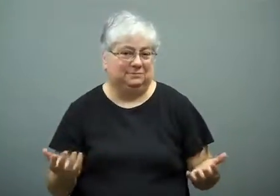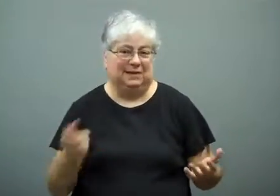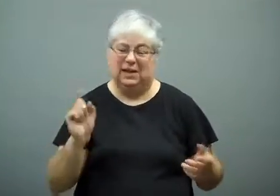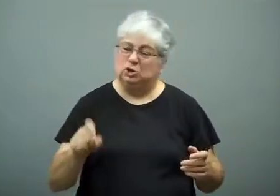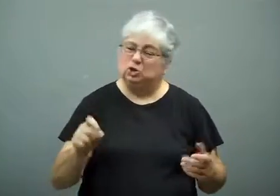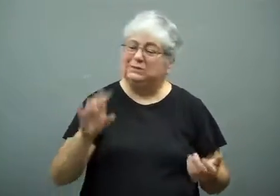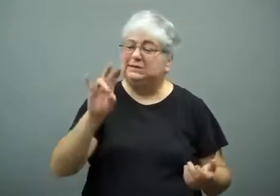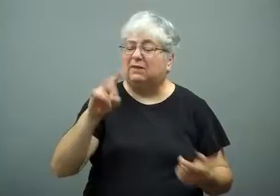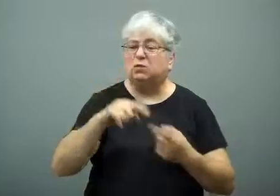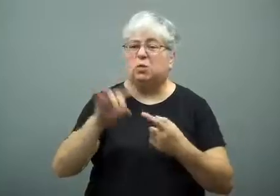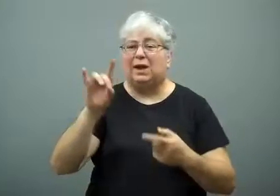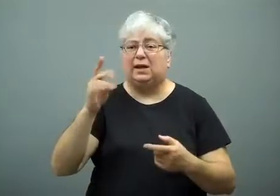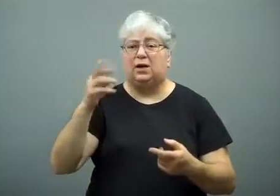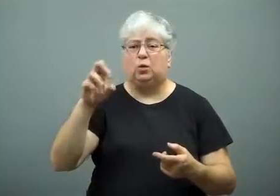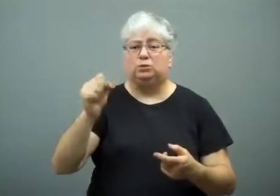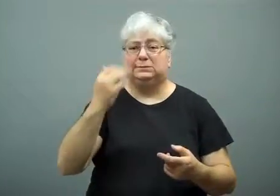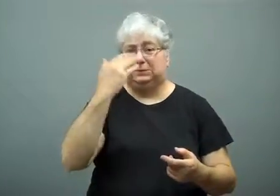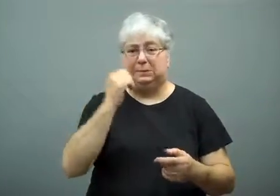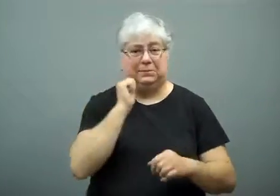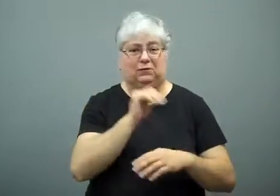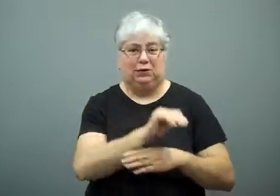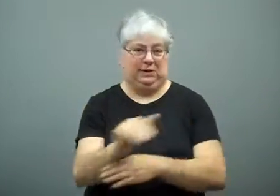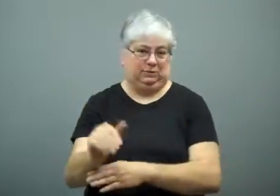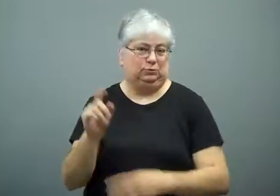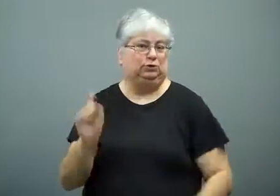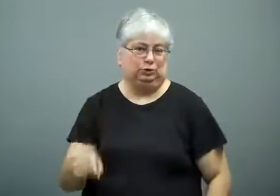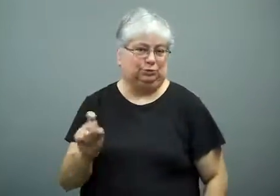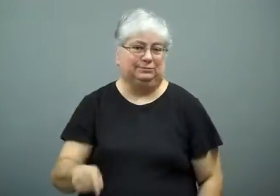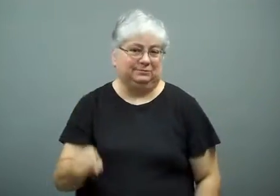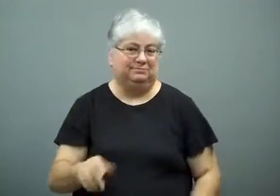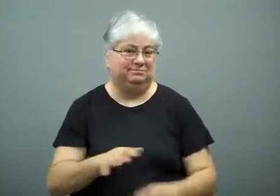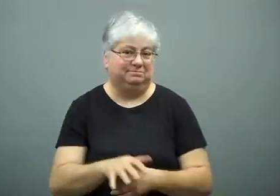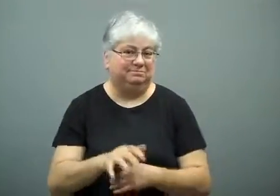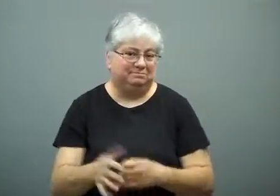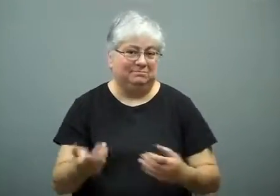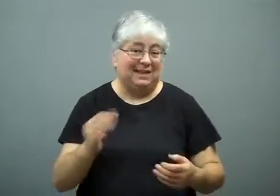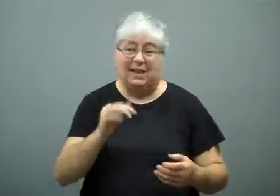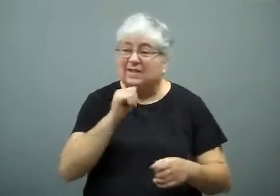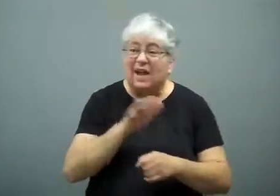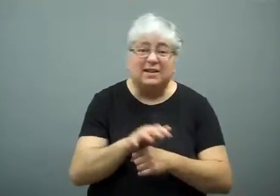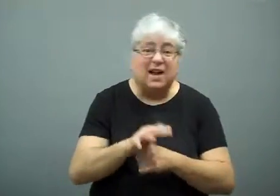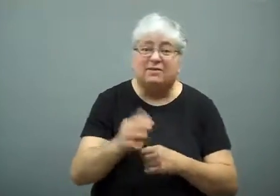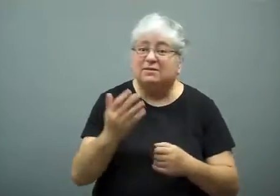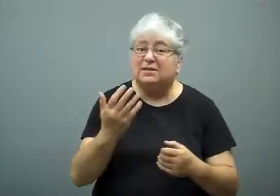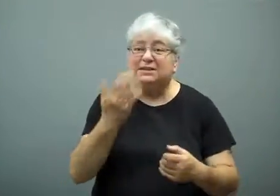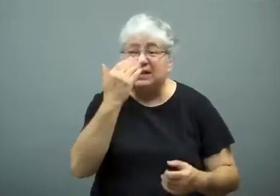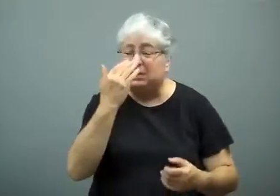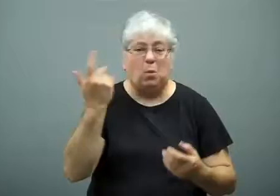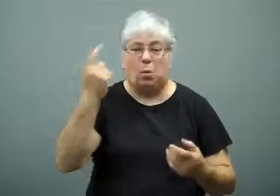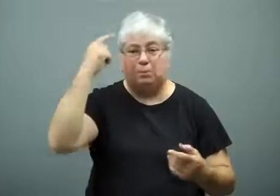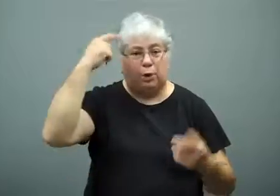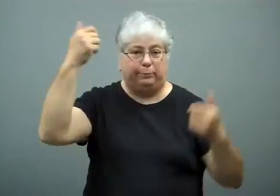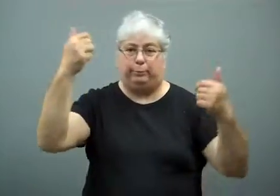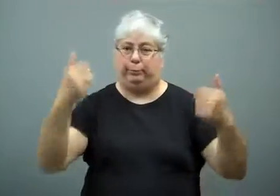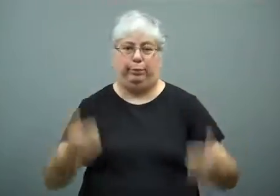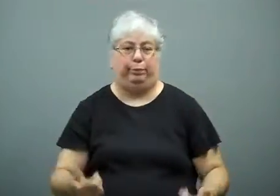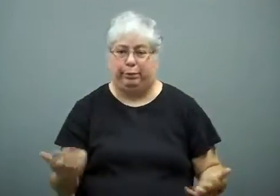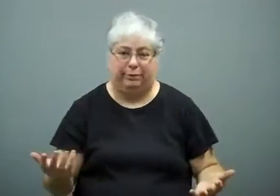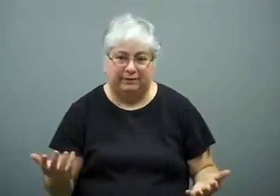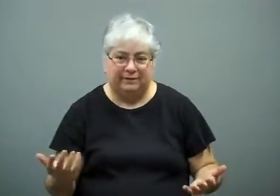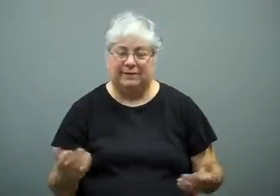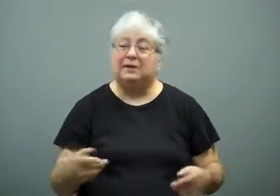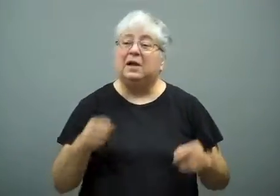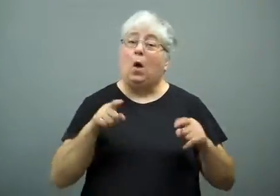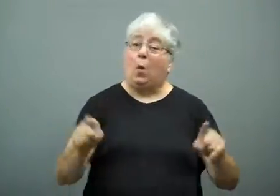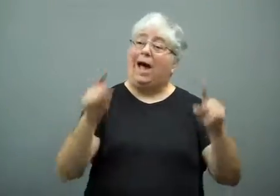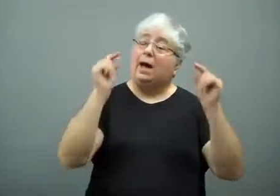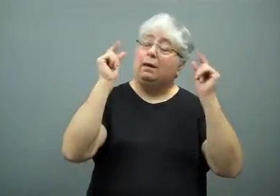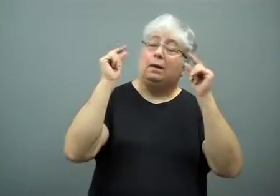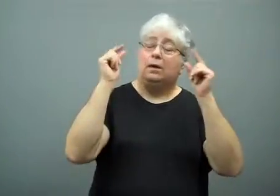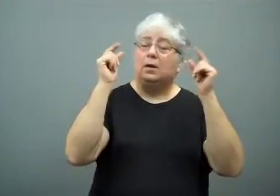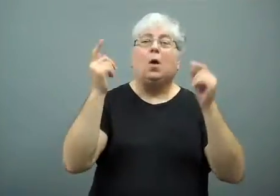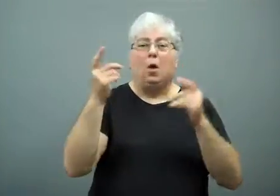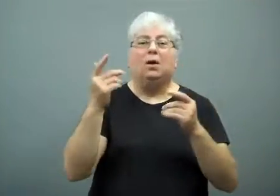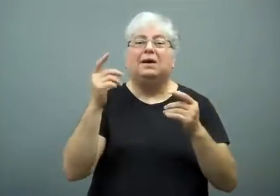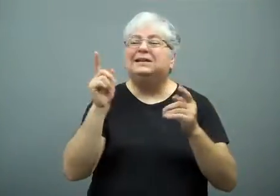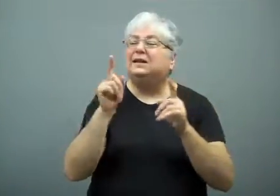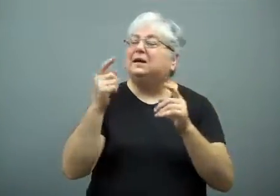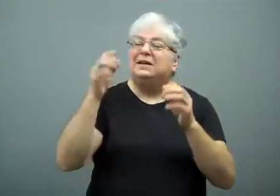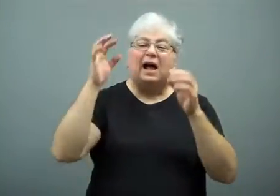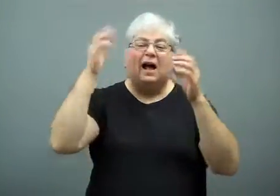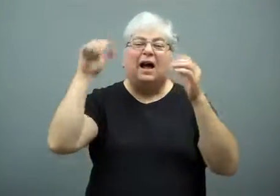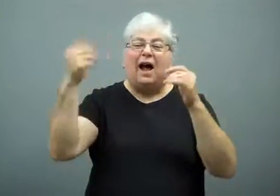People need seven to eight hours of sleep every night.